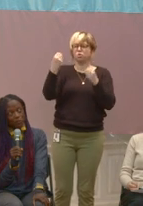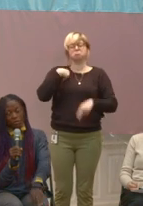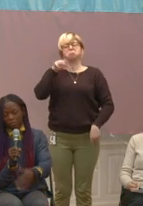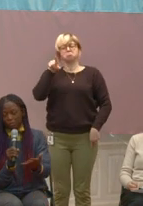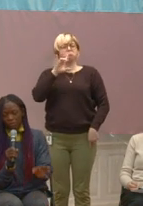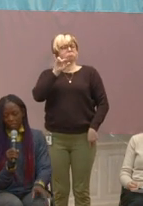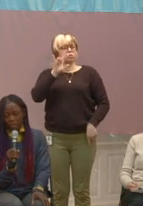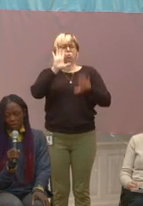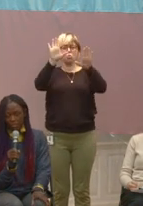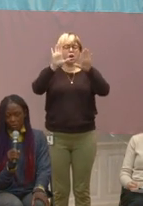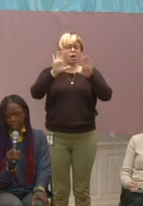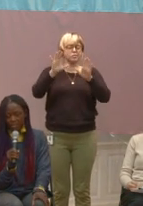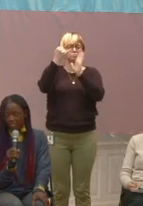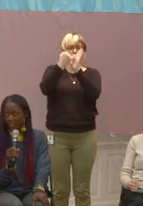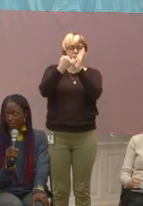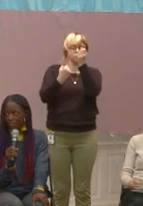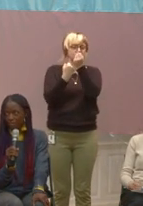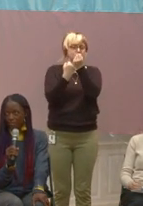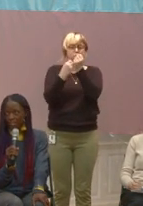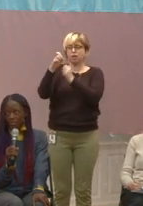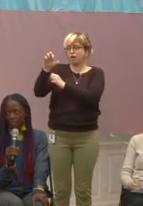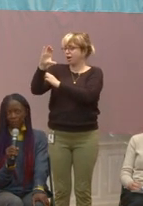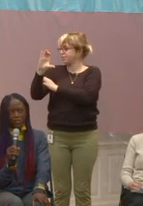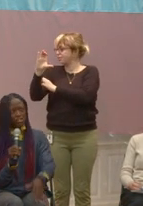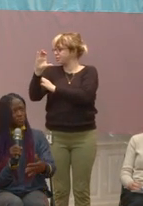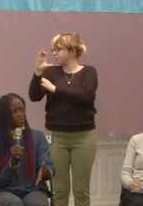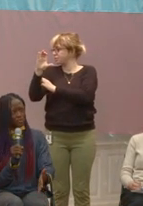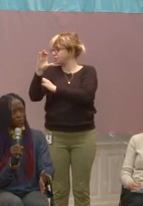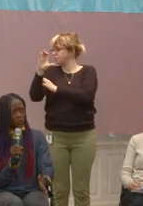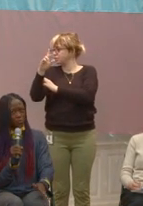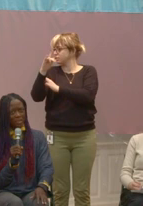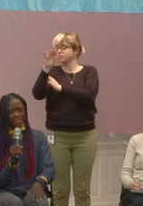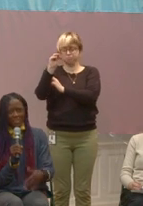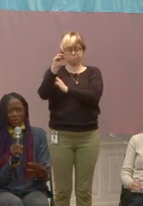wonderful arts critic, Eric Kim had just moved into a home and